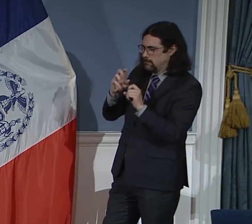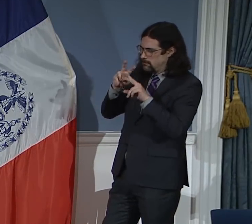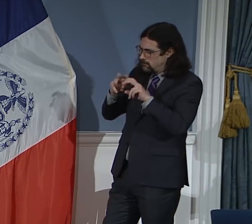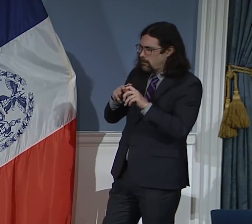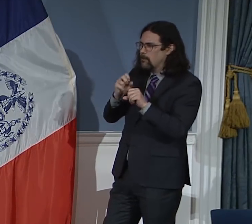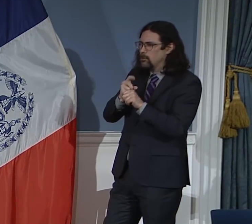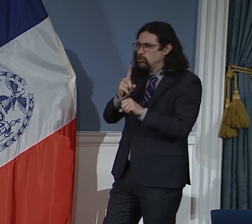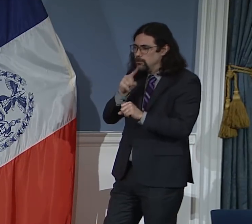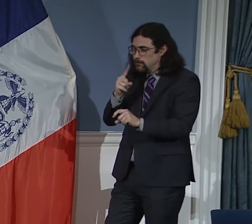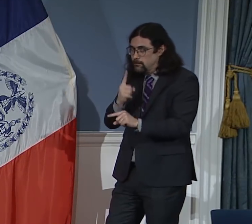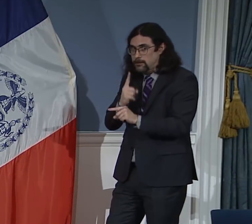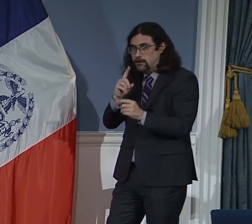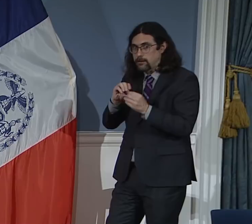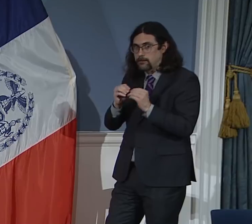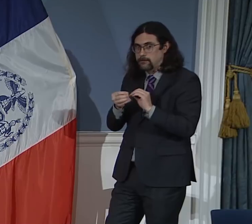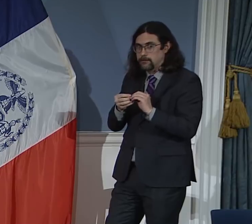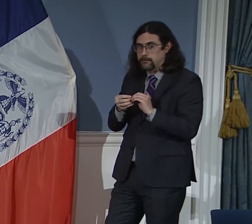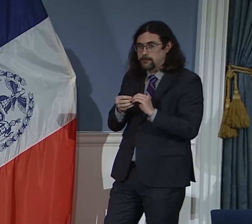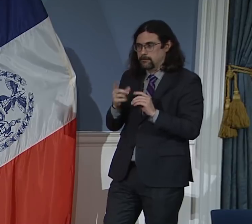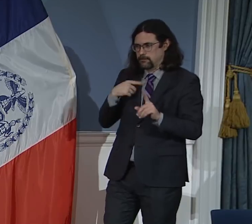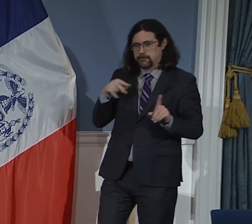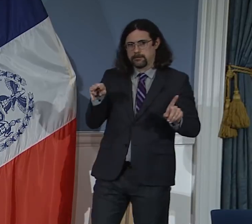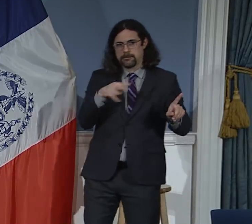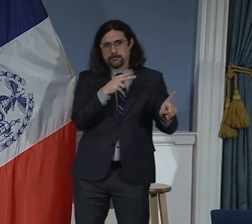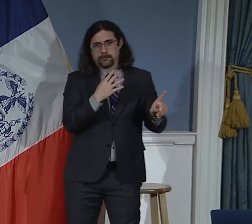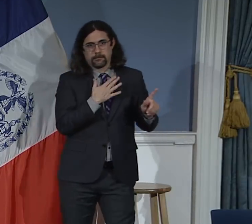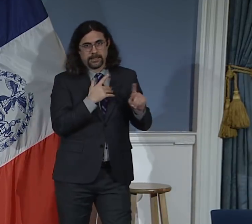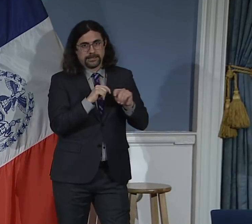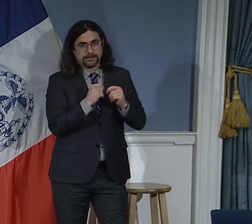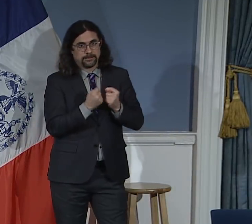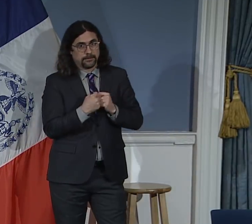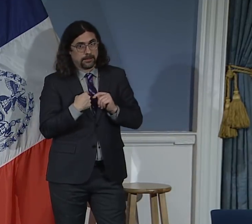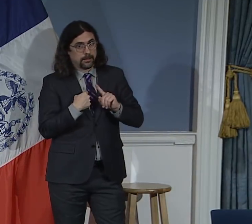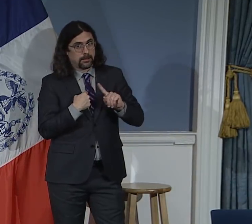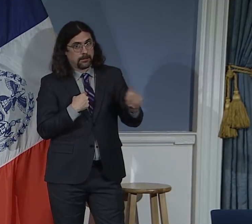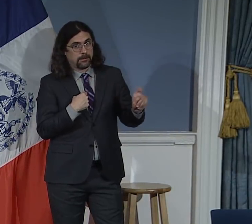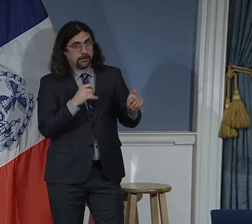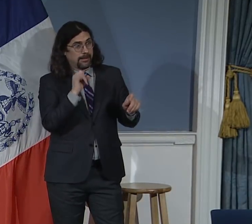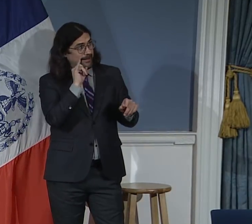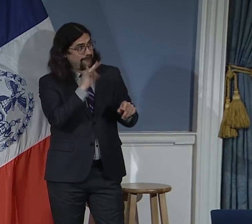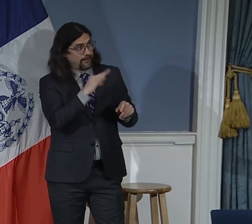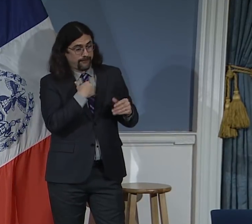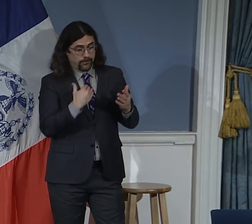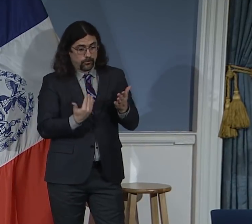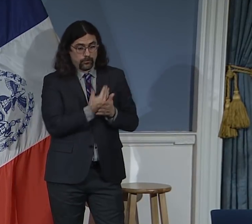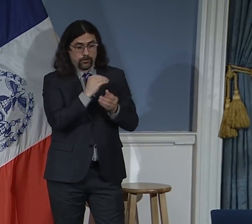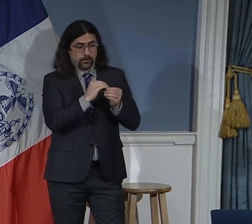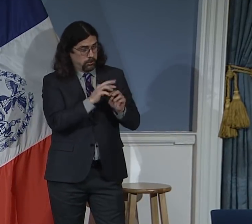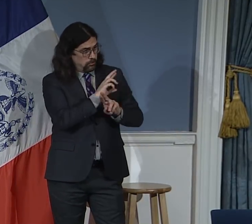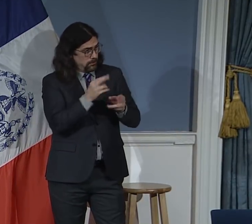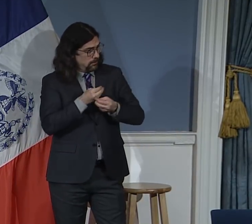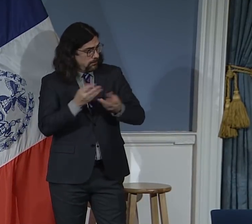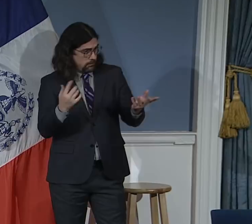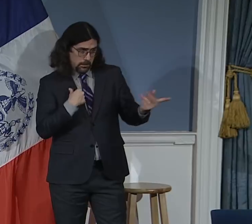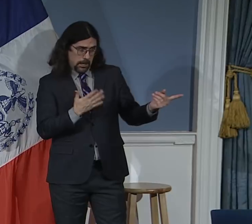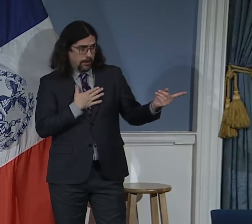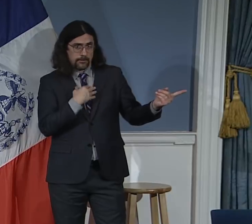TENH ETHYA HVEO T OD ALL OF THE ANALYSIS TO MAKE SURET I'RS IGHT. IF WE HAVE AN ALTERNATIVETE AM,